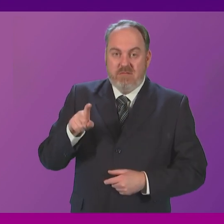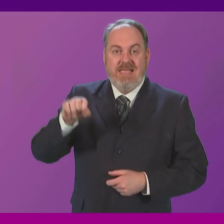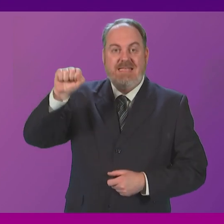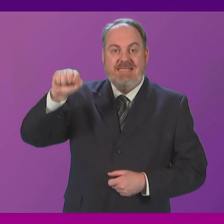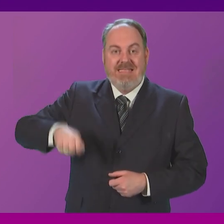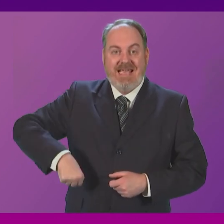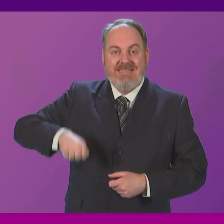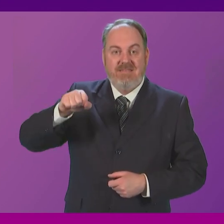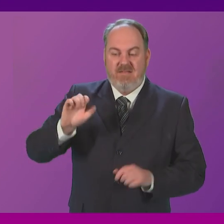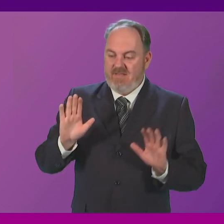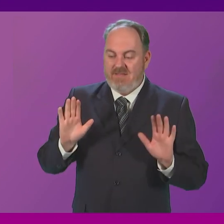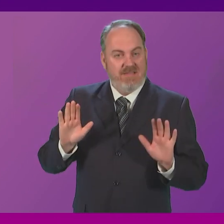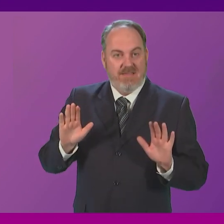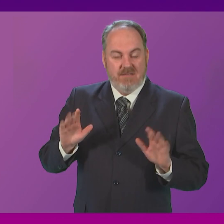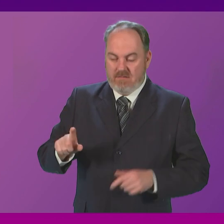the voting app when voting.